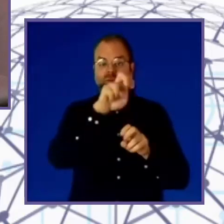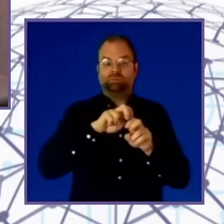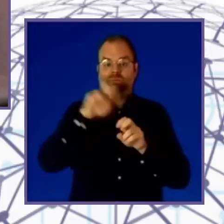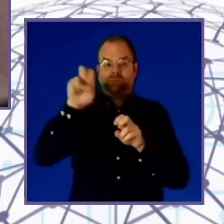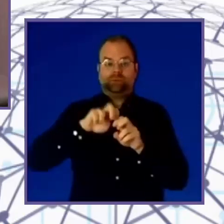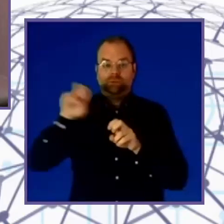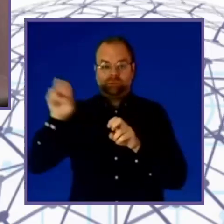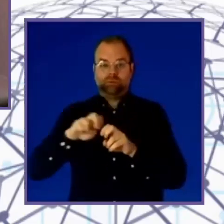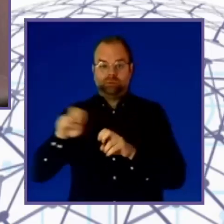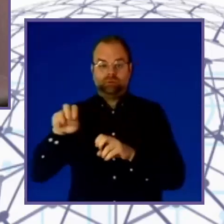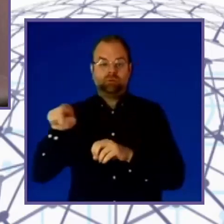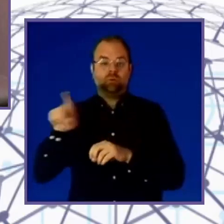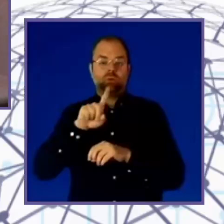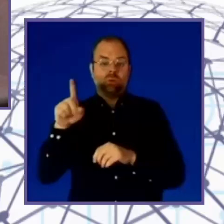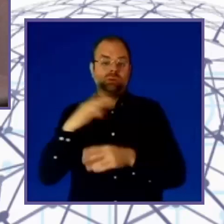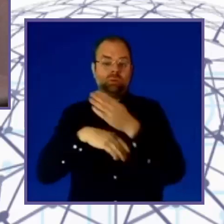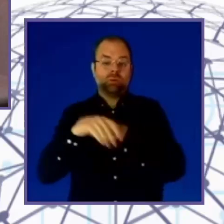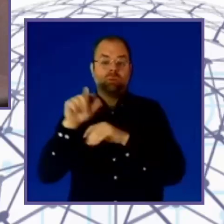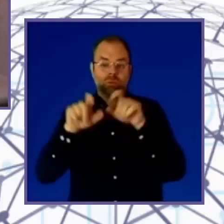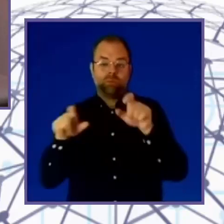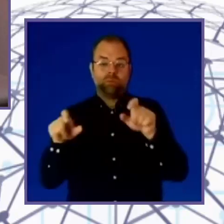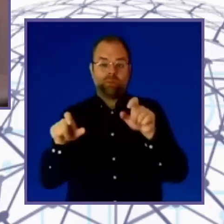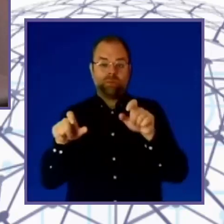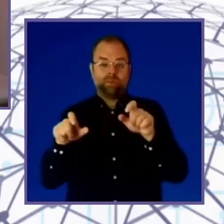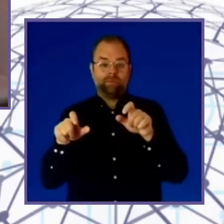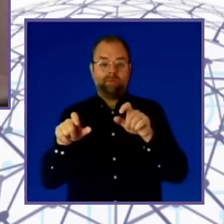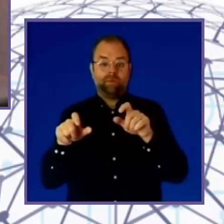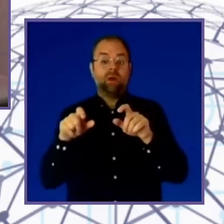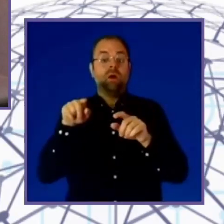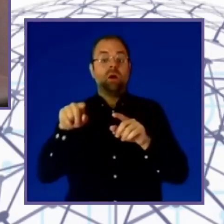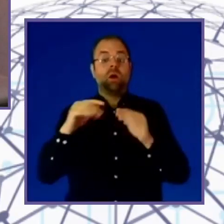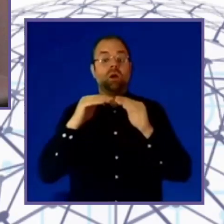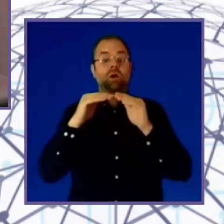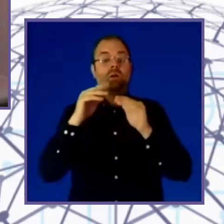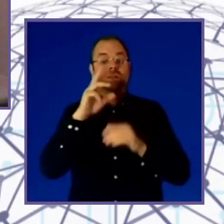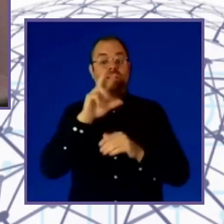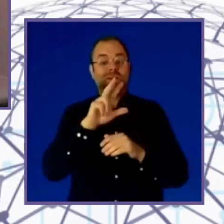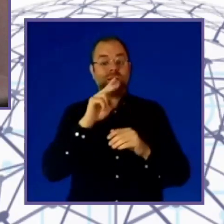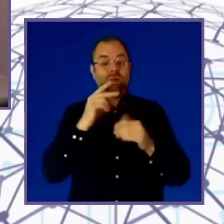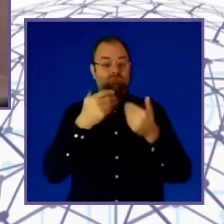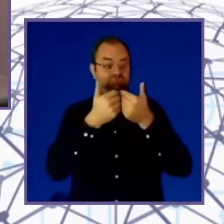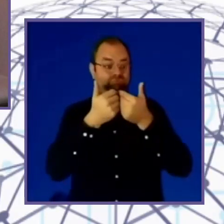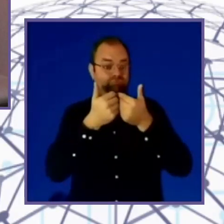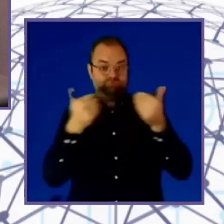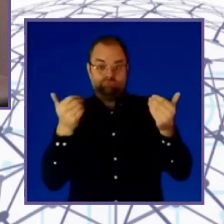now calling on the UK Government to create a standardised policy for all current and future